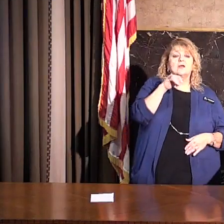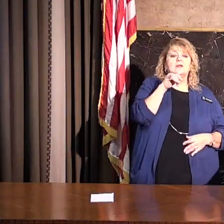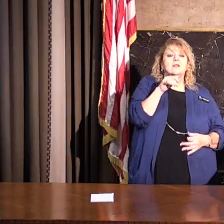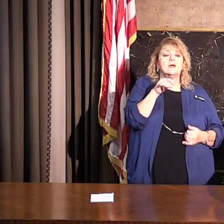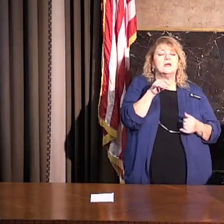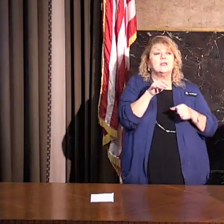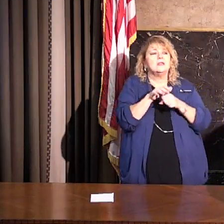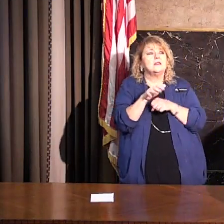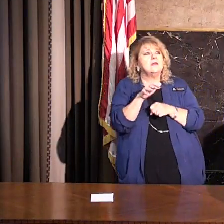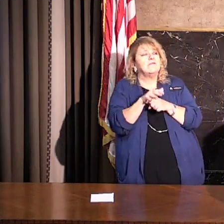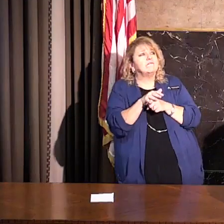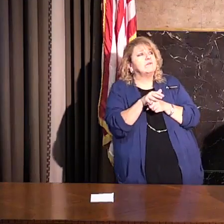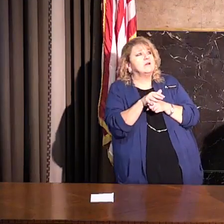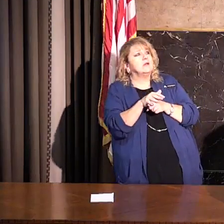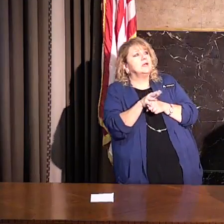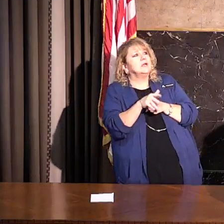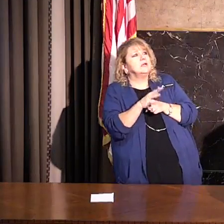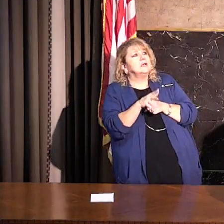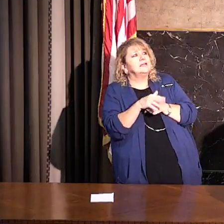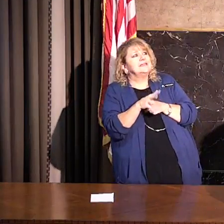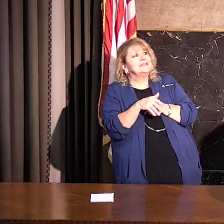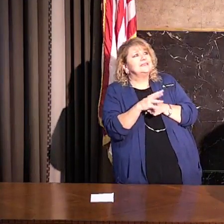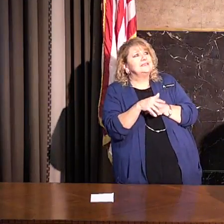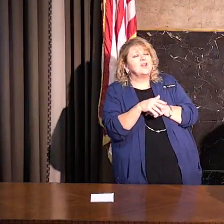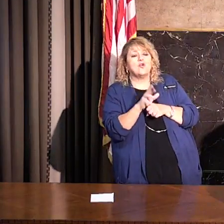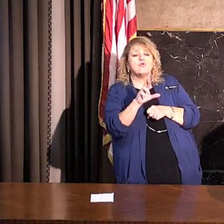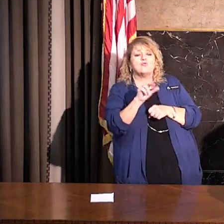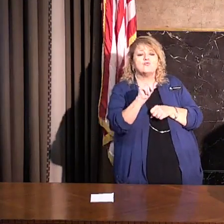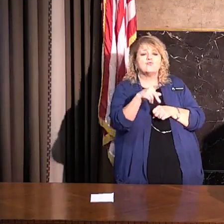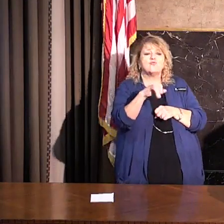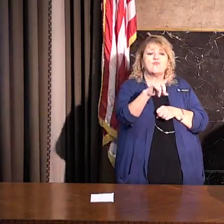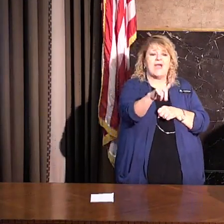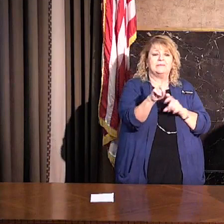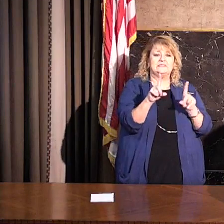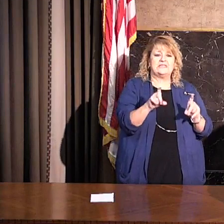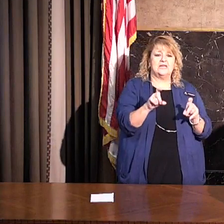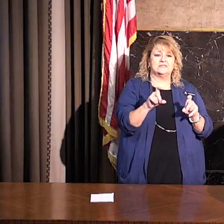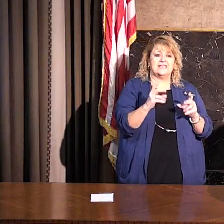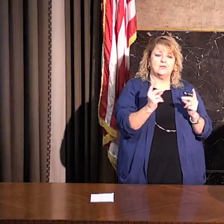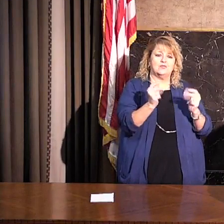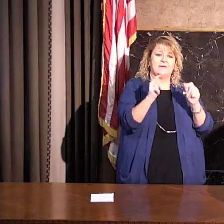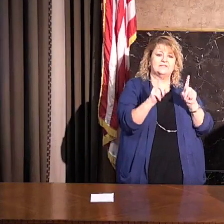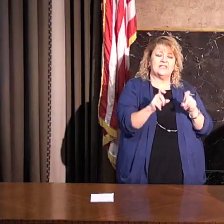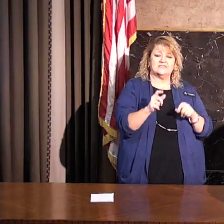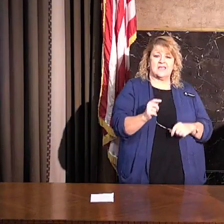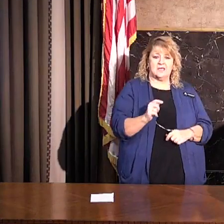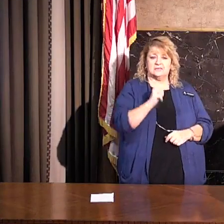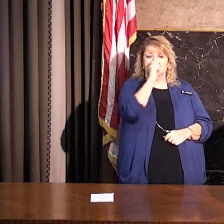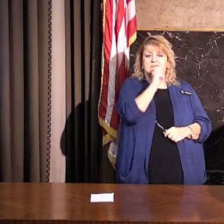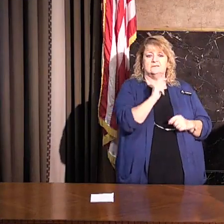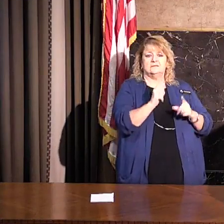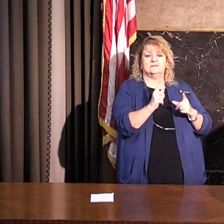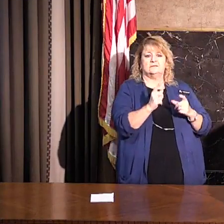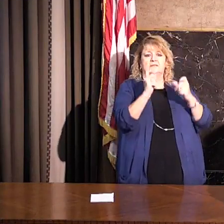of some of the the um rapid testing. Uh that that would